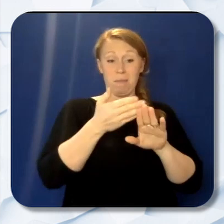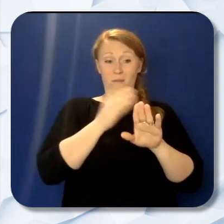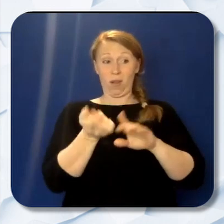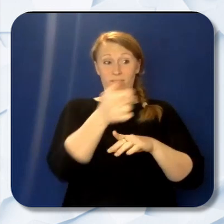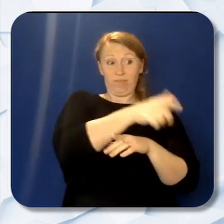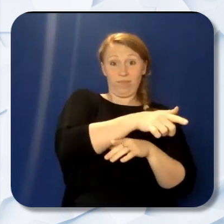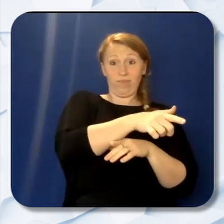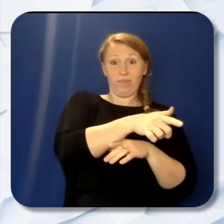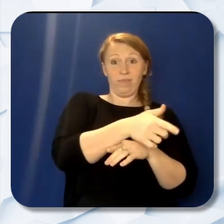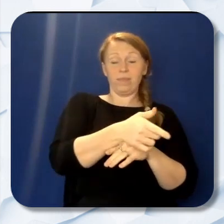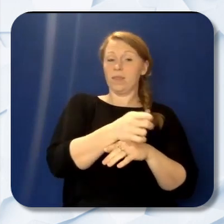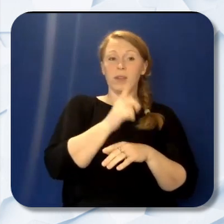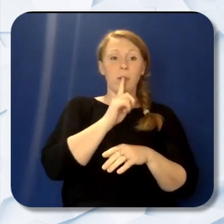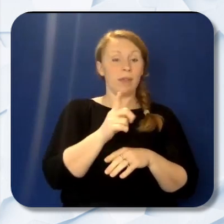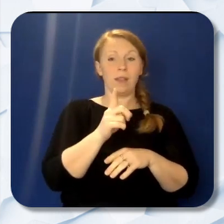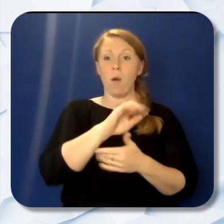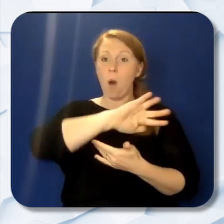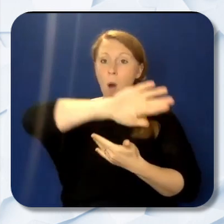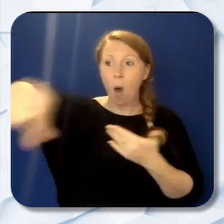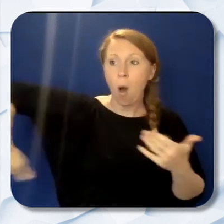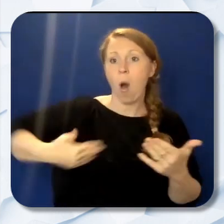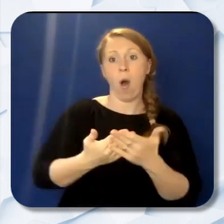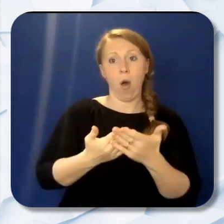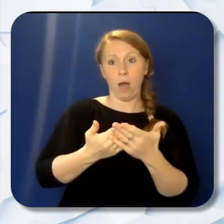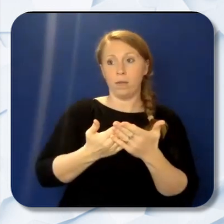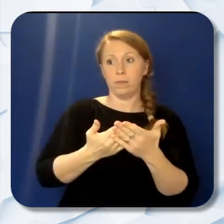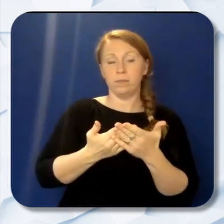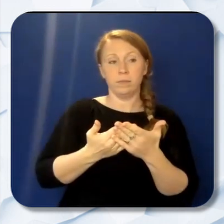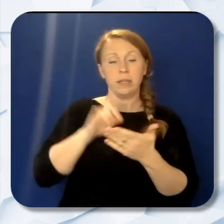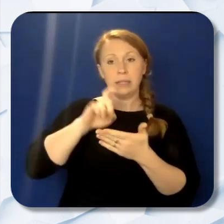it takes all of us working together to share practices uh and center our youth,